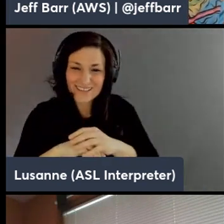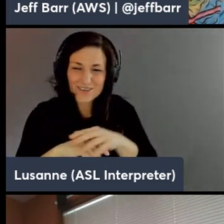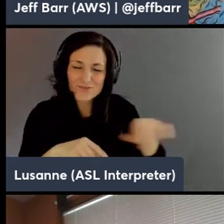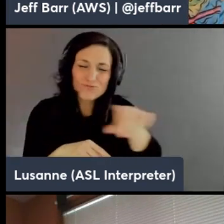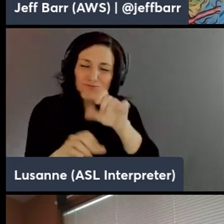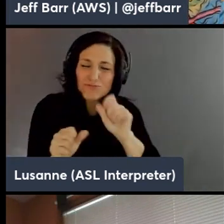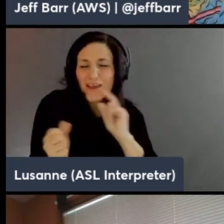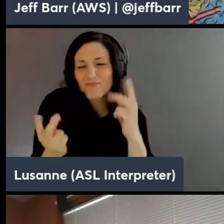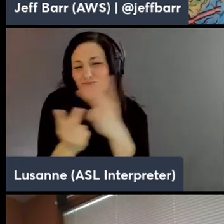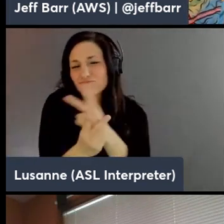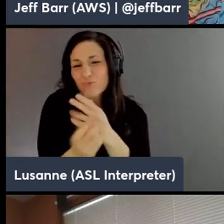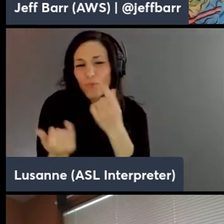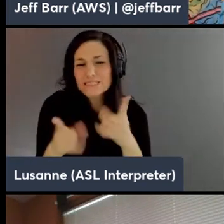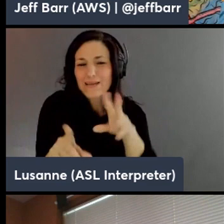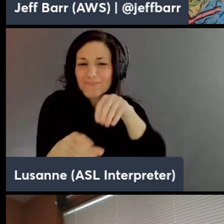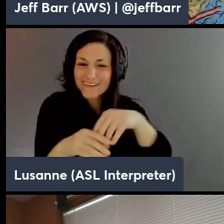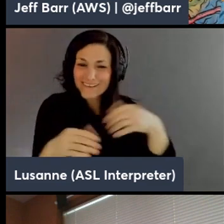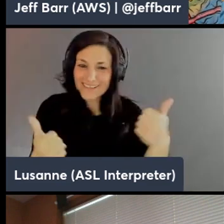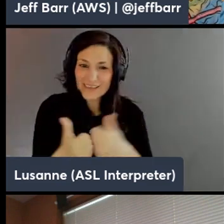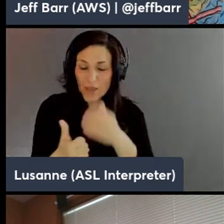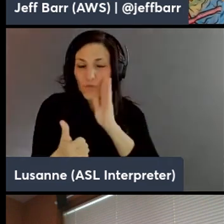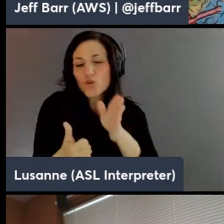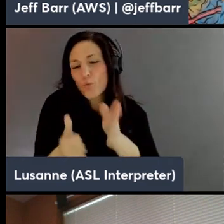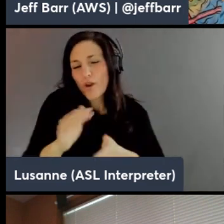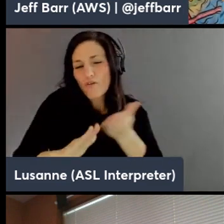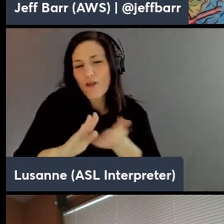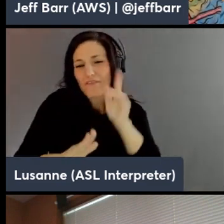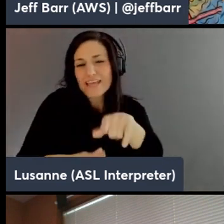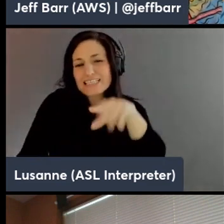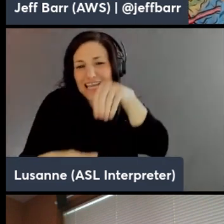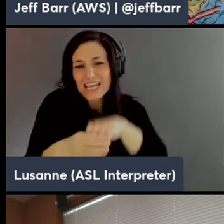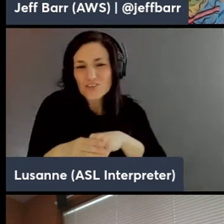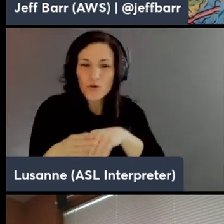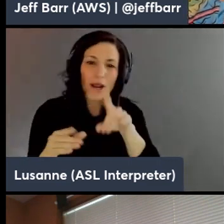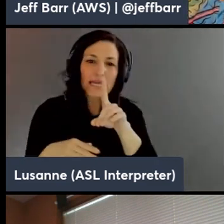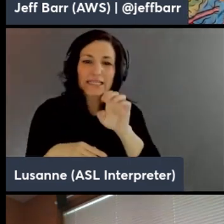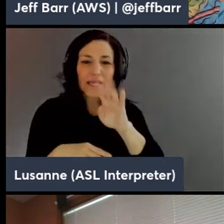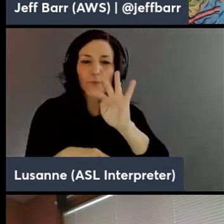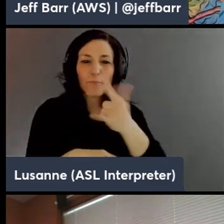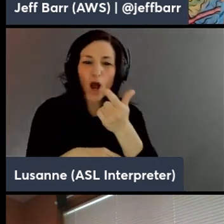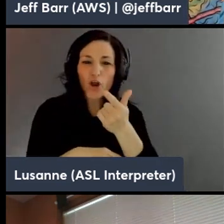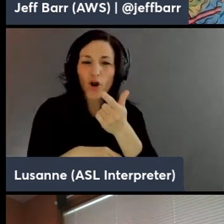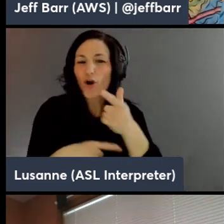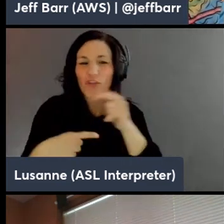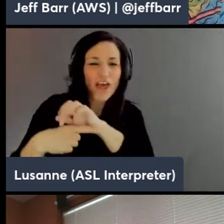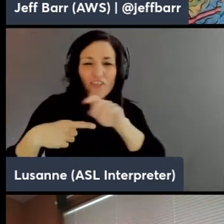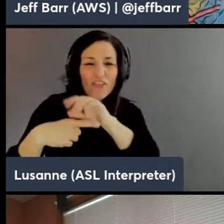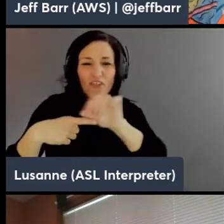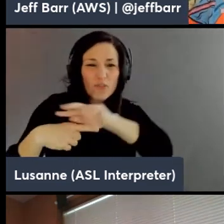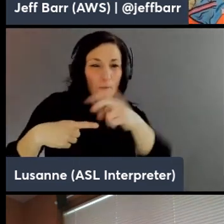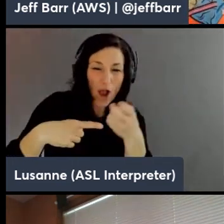You would this in your debugger and maybe try sending different messages so that you can, you know, change this behavior.